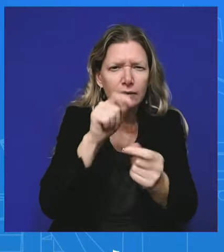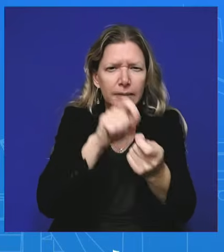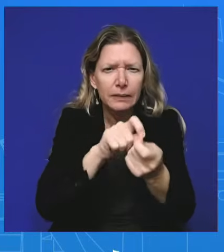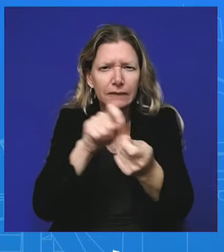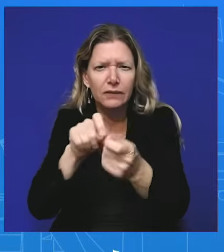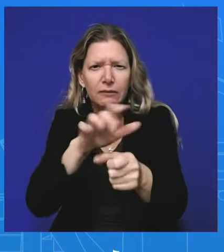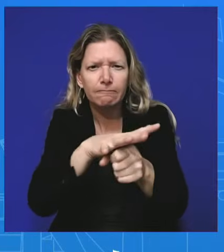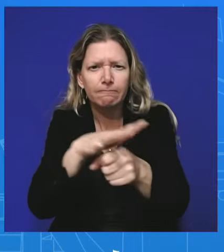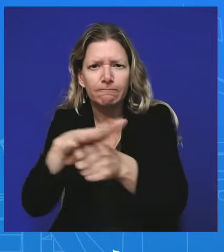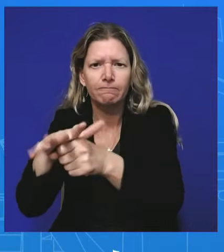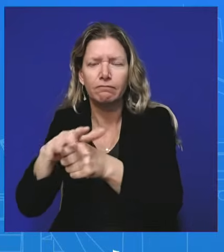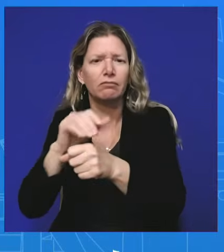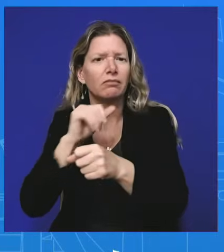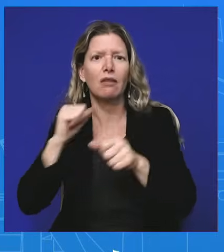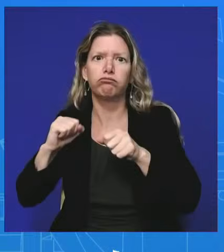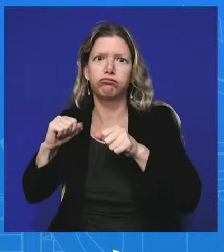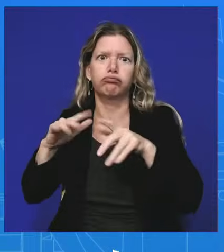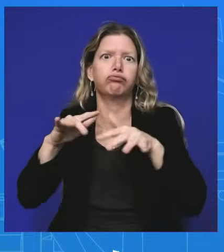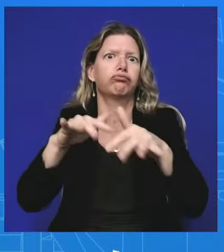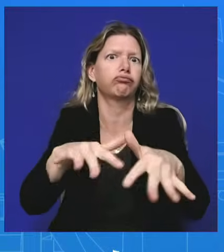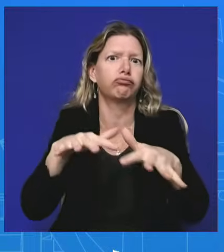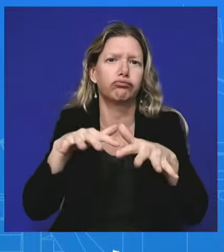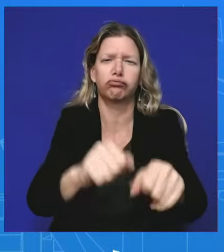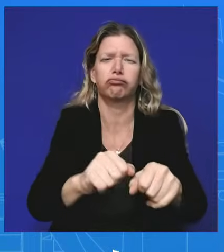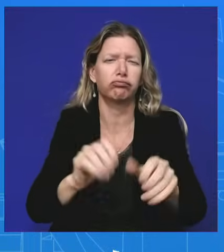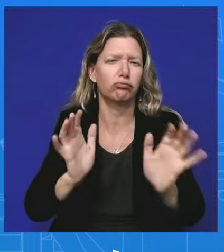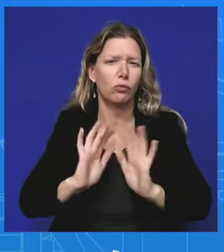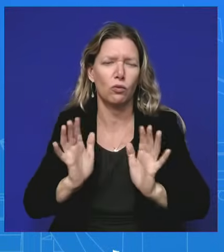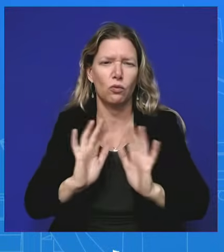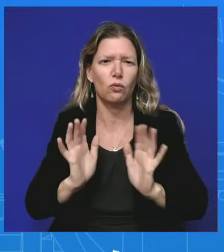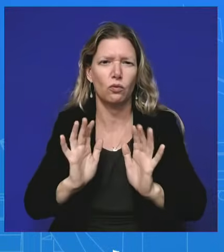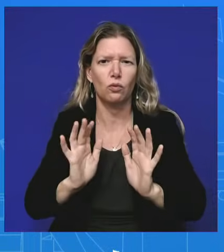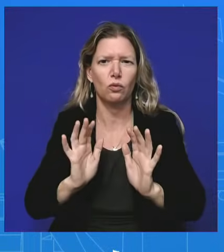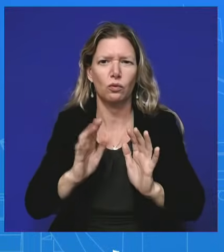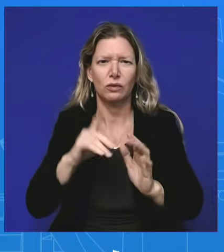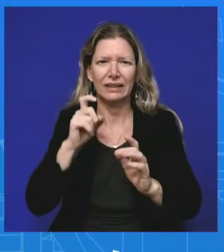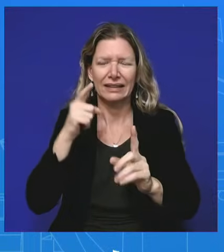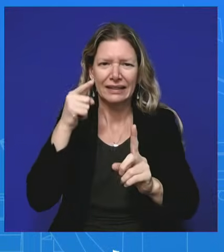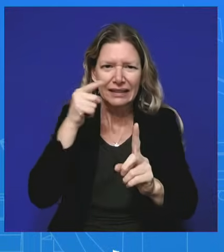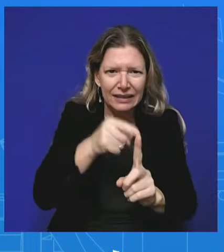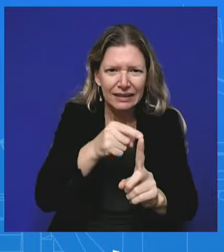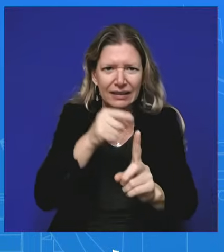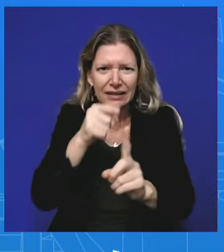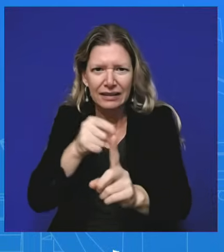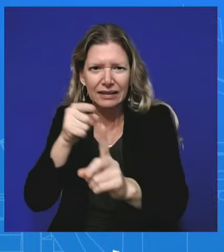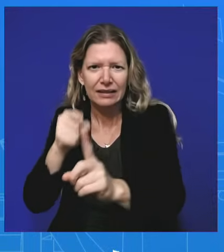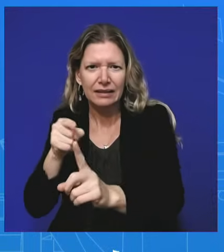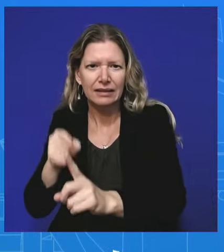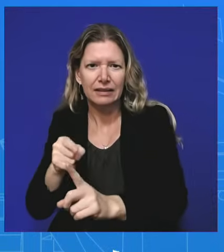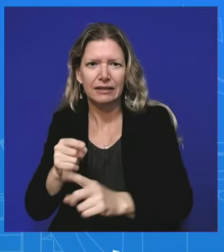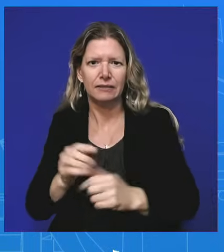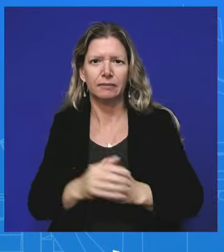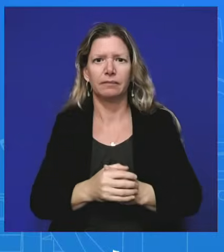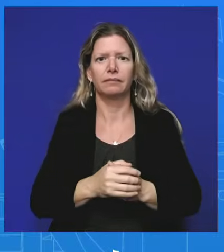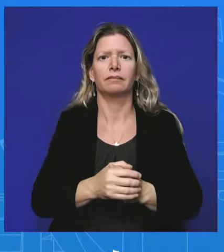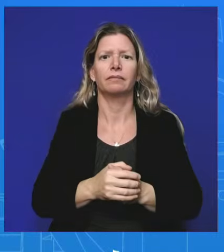So, I can't -- I don't -- I'm not dodging the question. I don't know the context with which Minister Gallant said that.